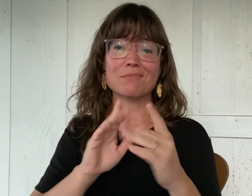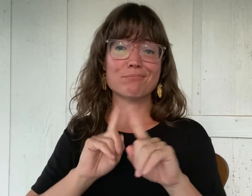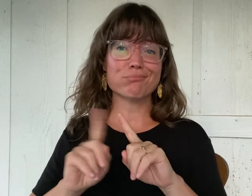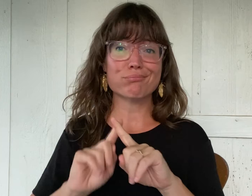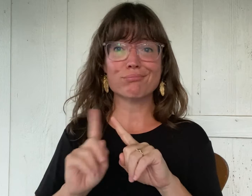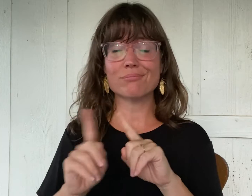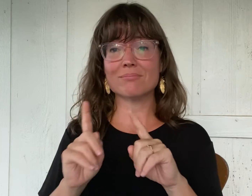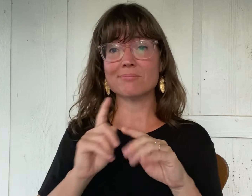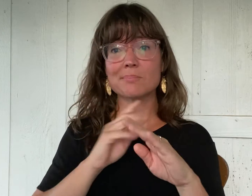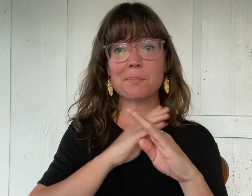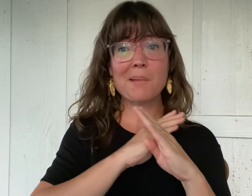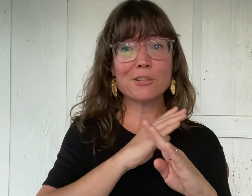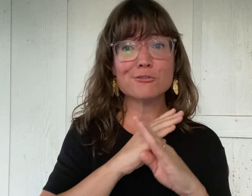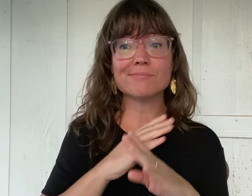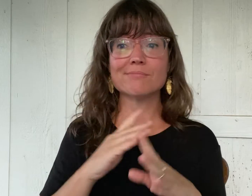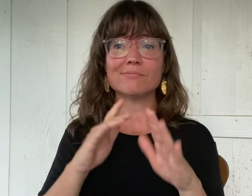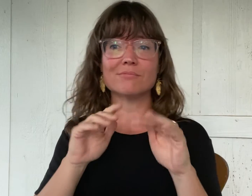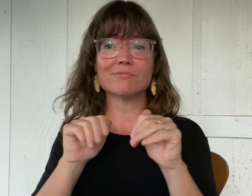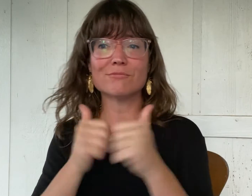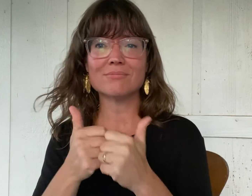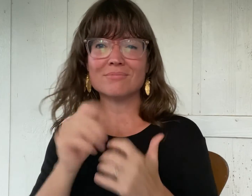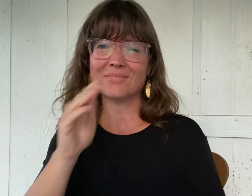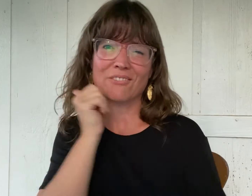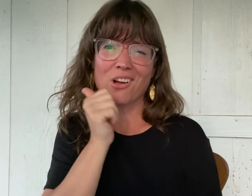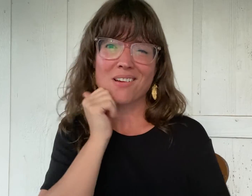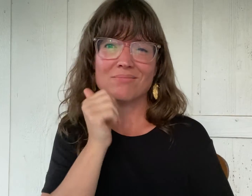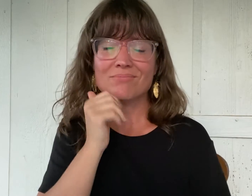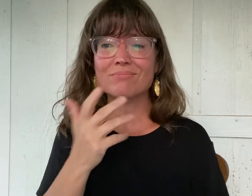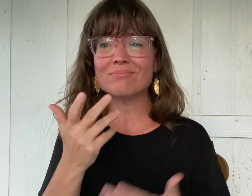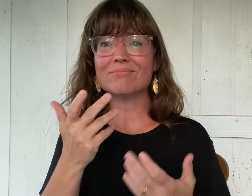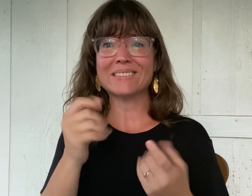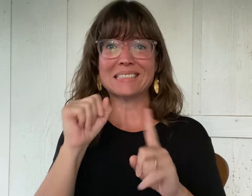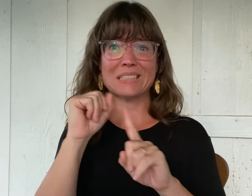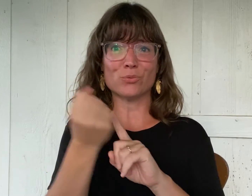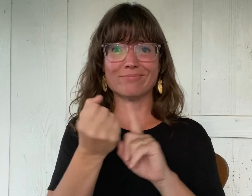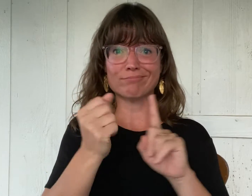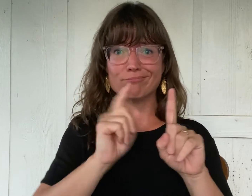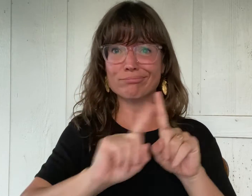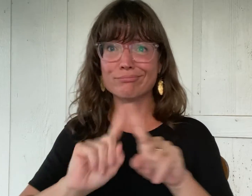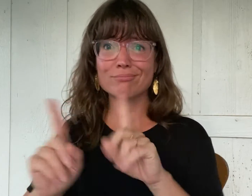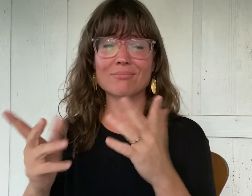The barriers and challenges deaf people face are ingrained into our daily lives.